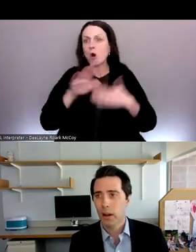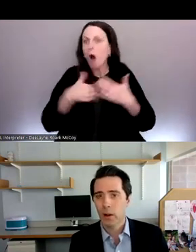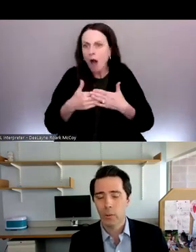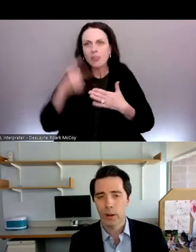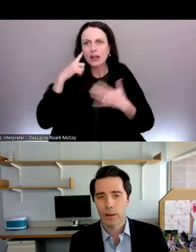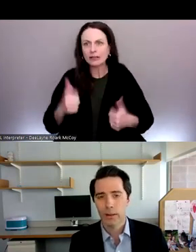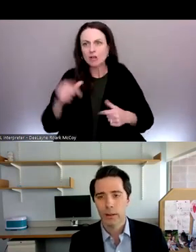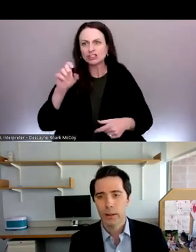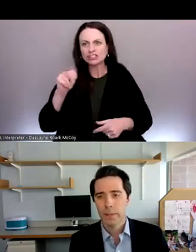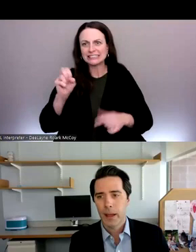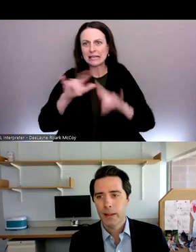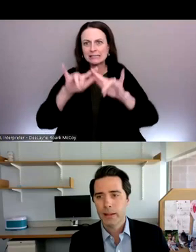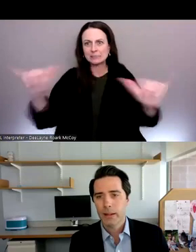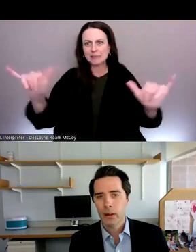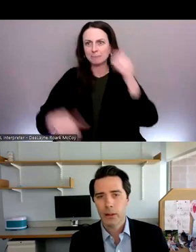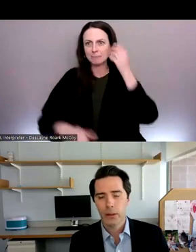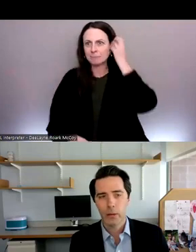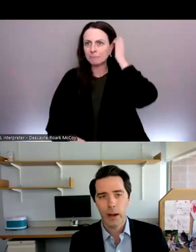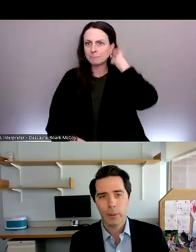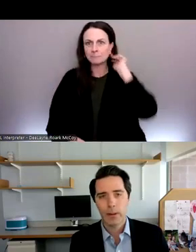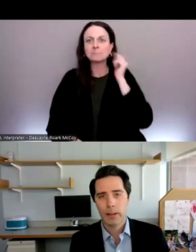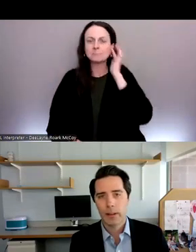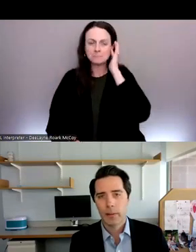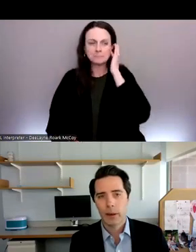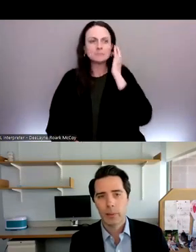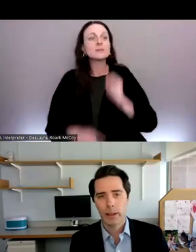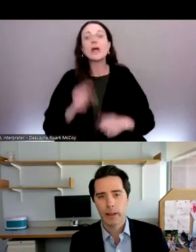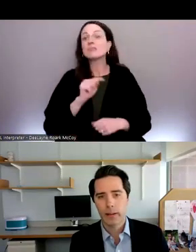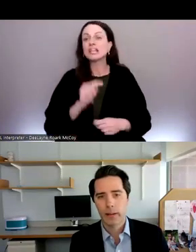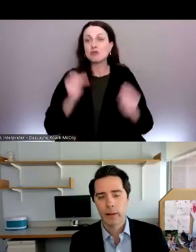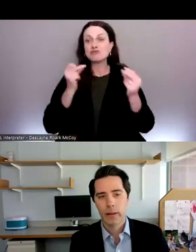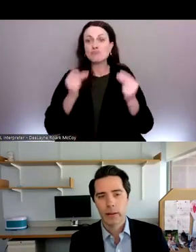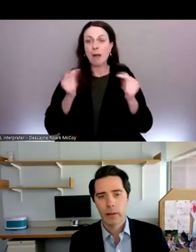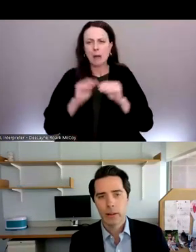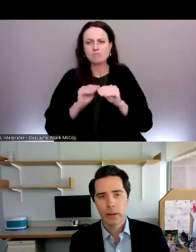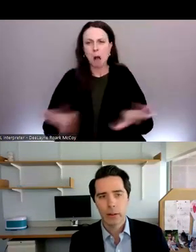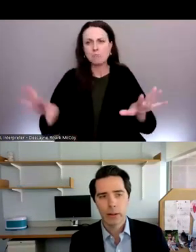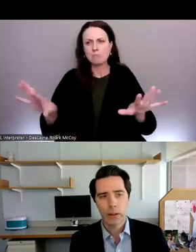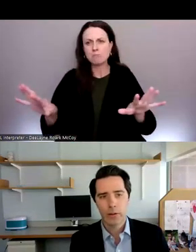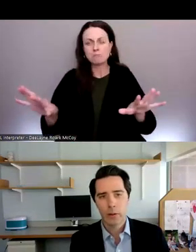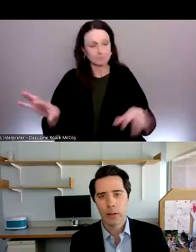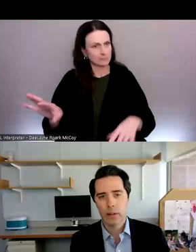all at once and this technology rapidly propagated